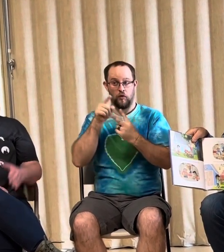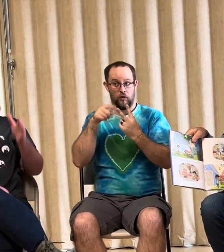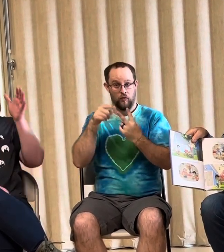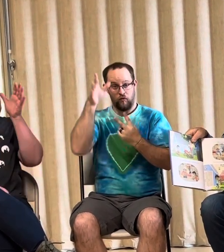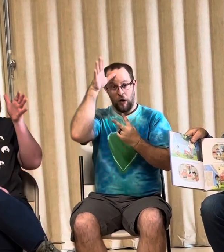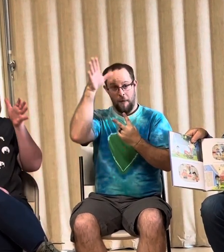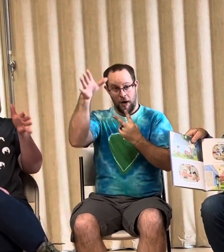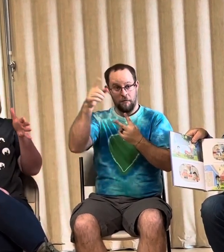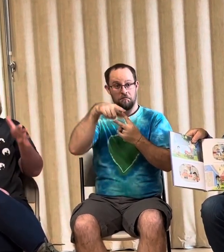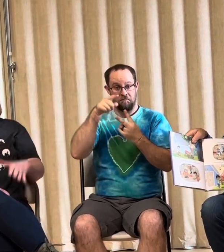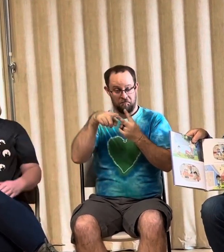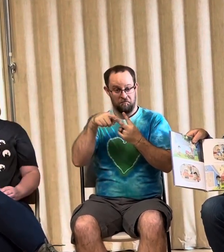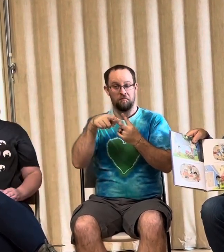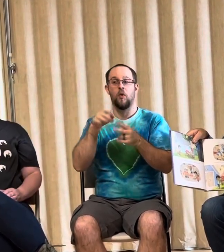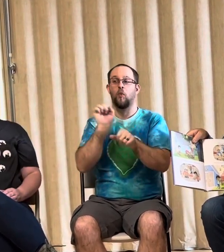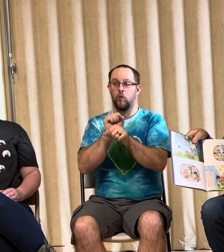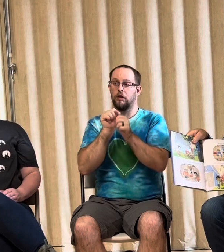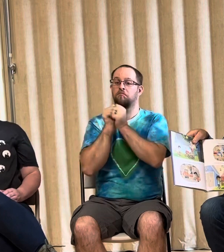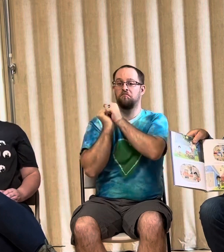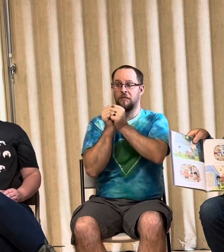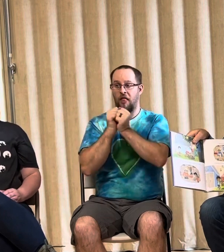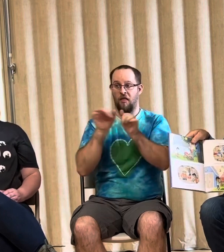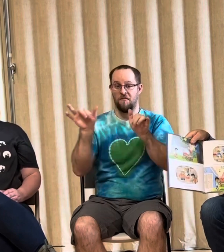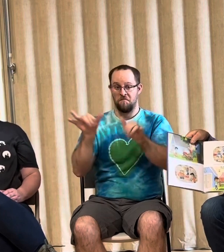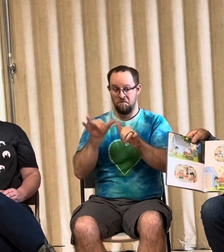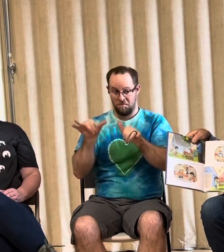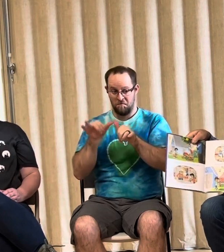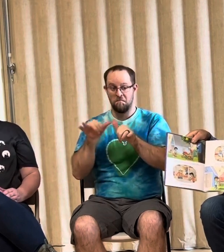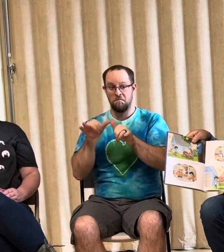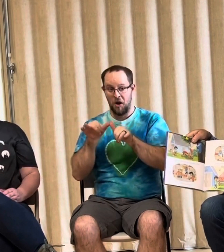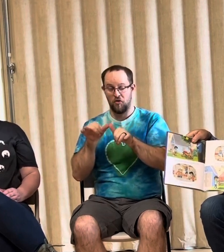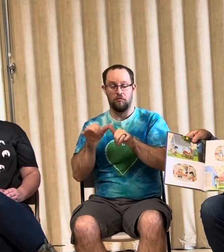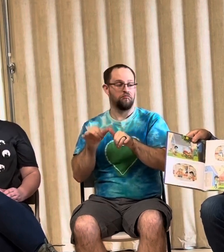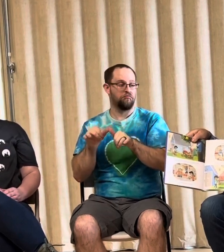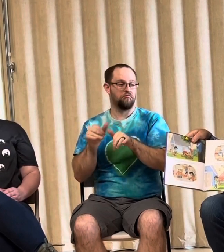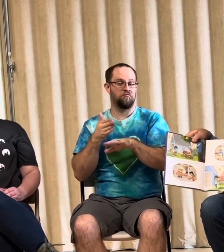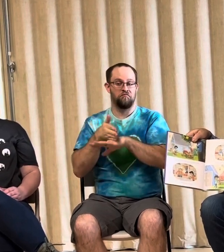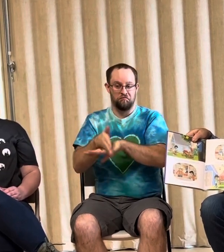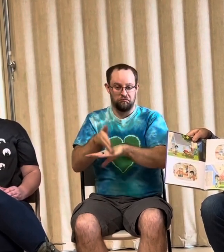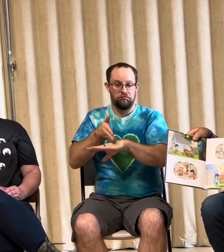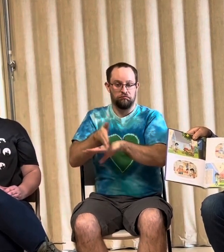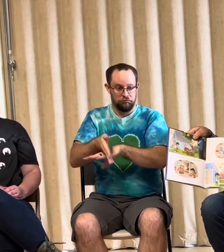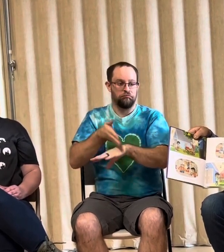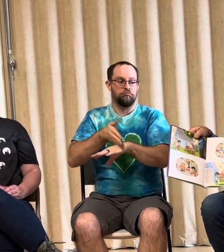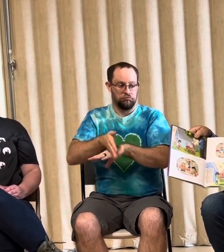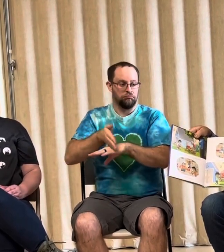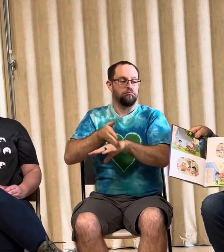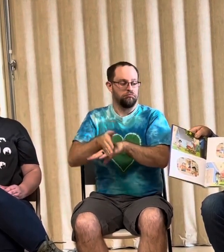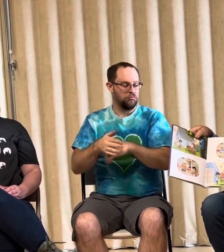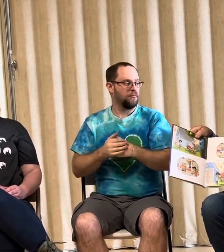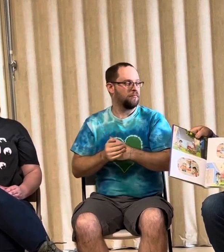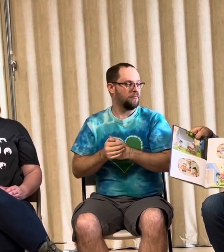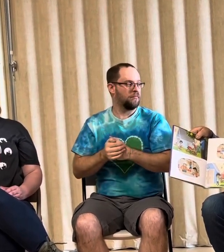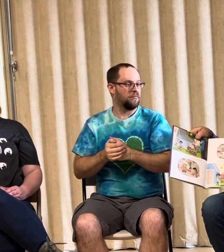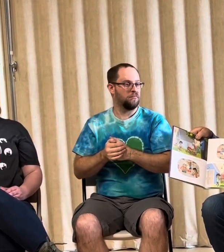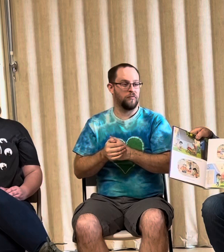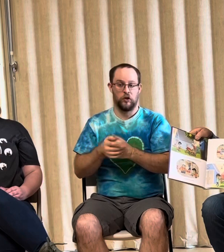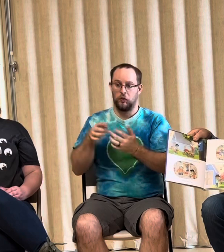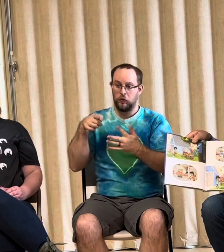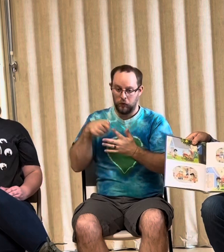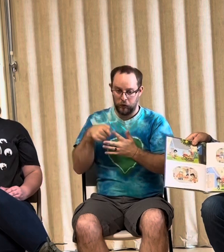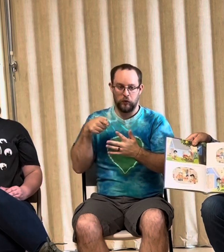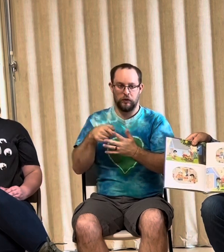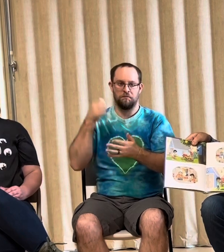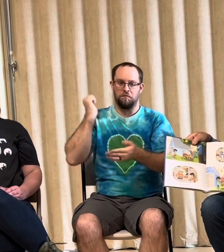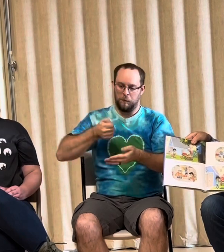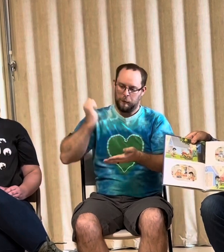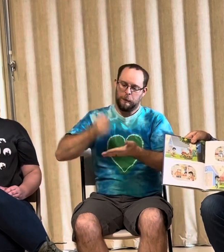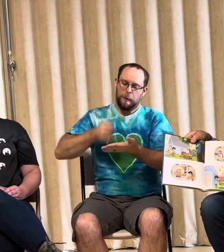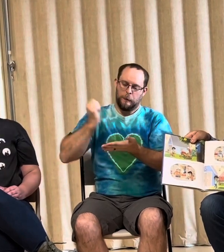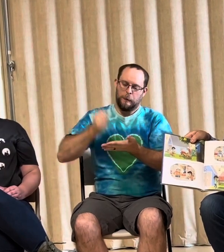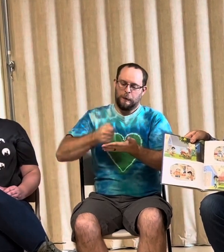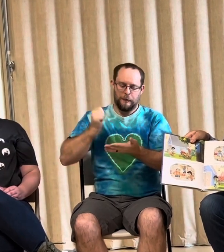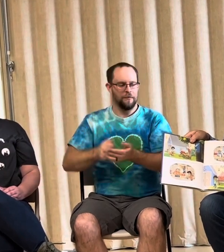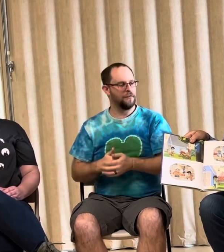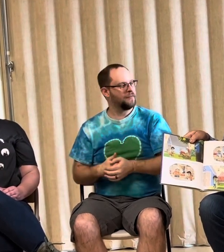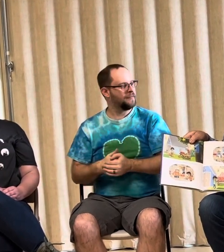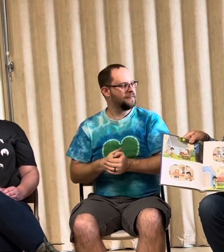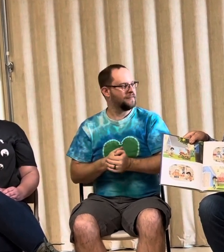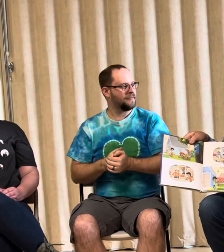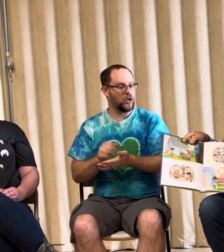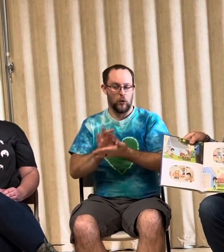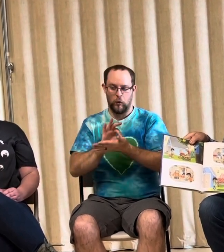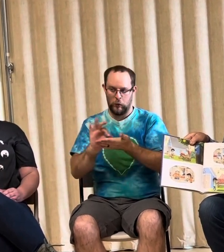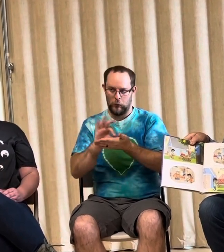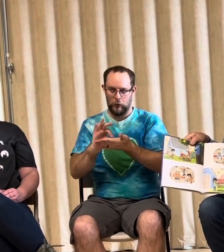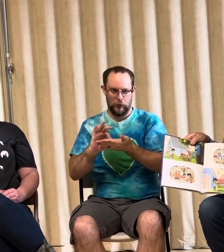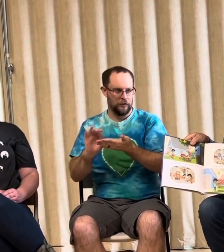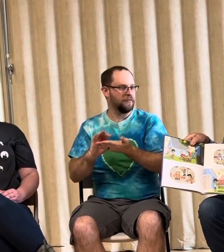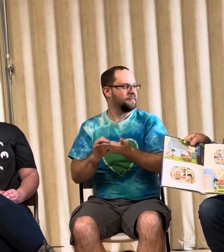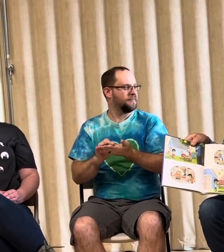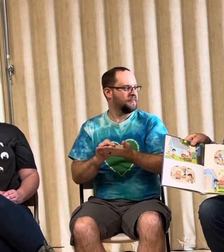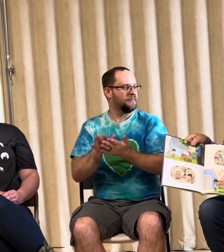together measuring and sawing, drilling and hammering, and gluing and painting,